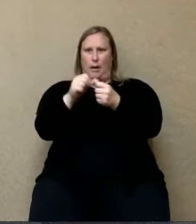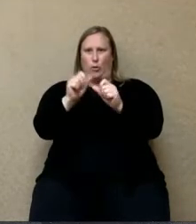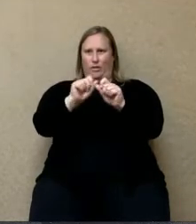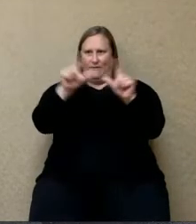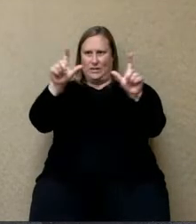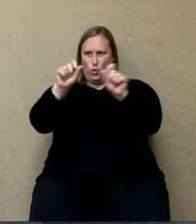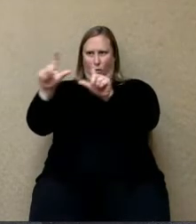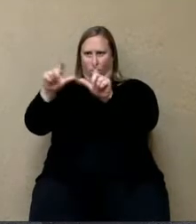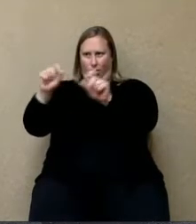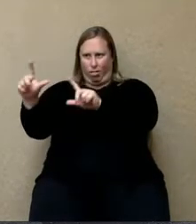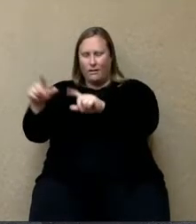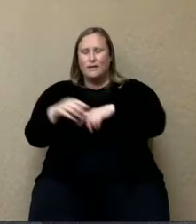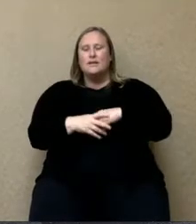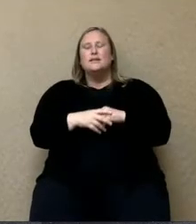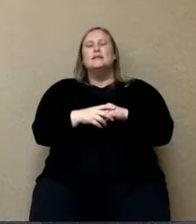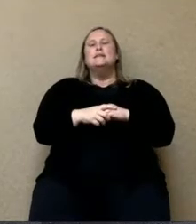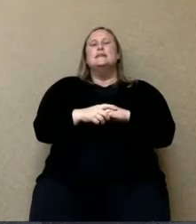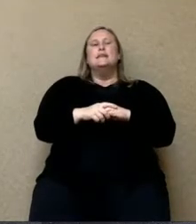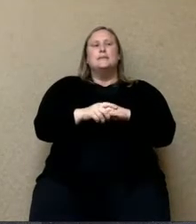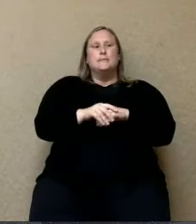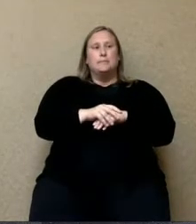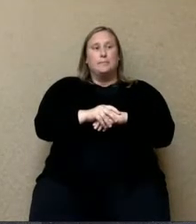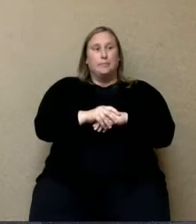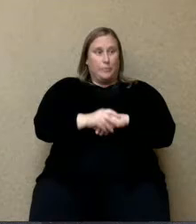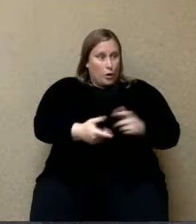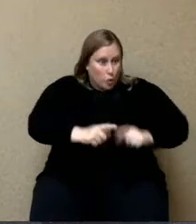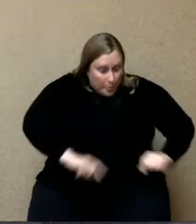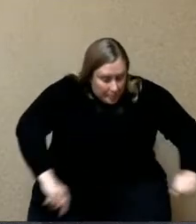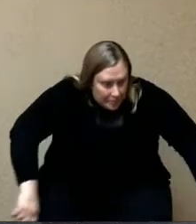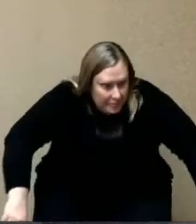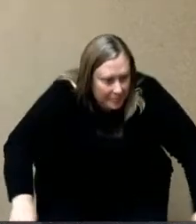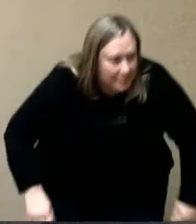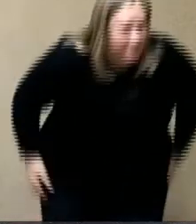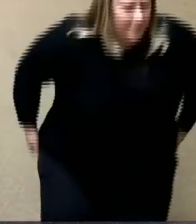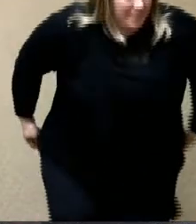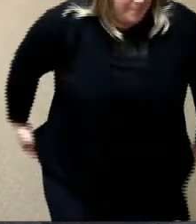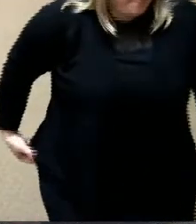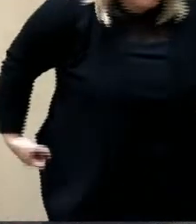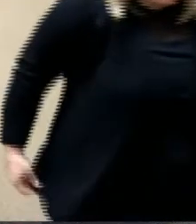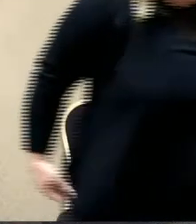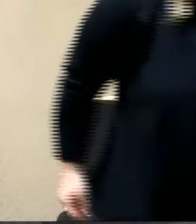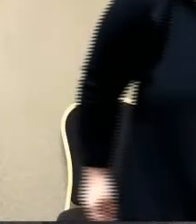So, so what we did was we had a calendar at the day